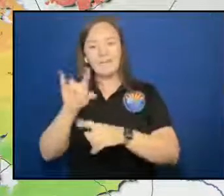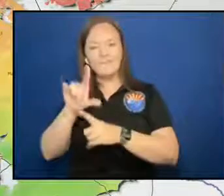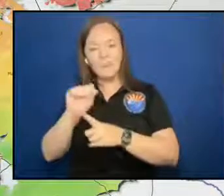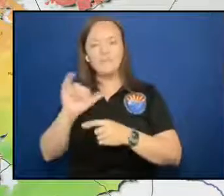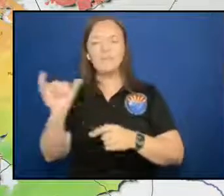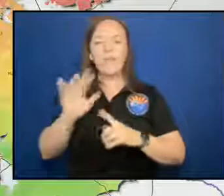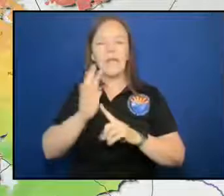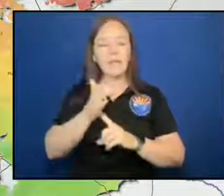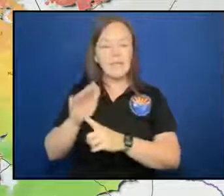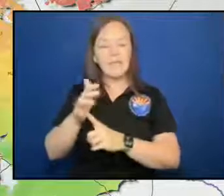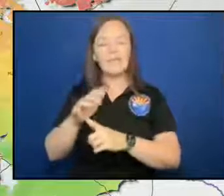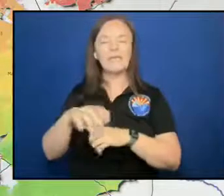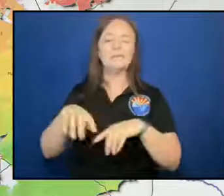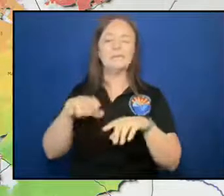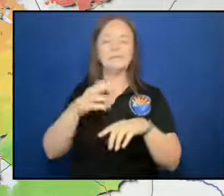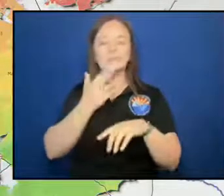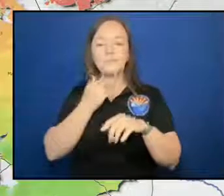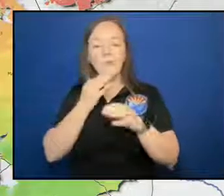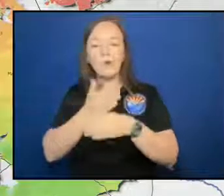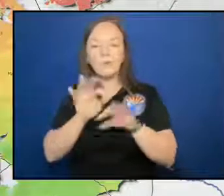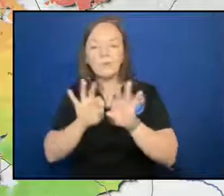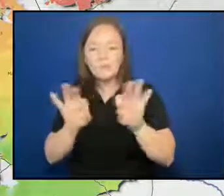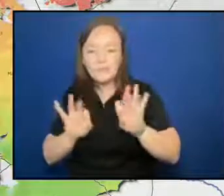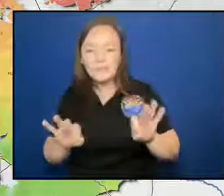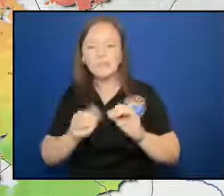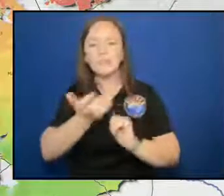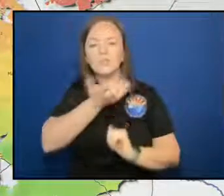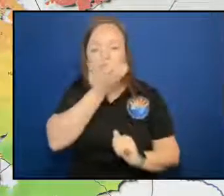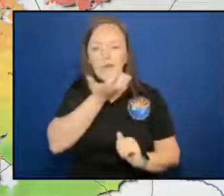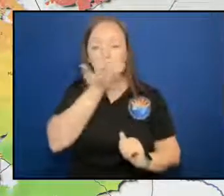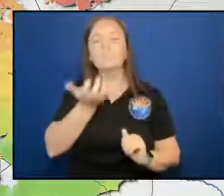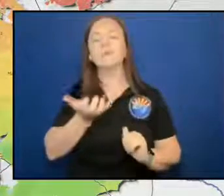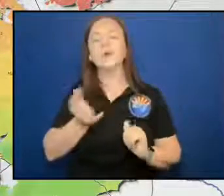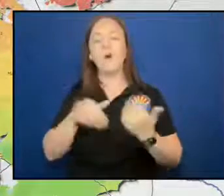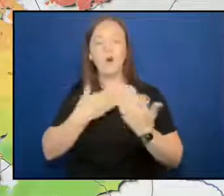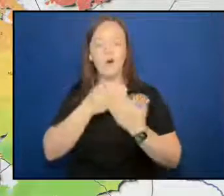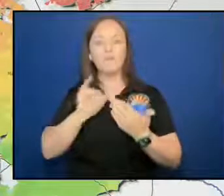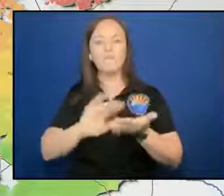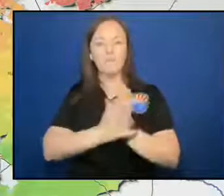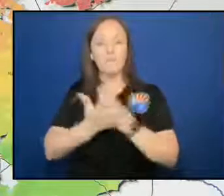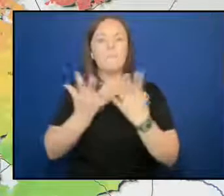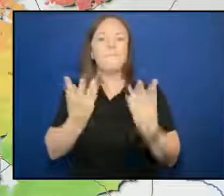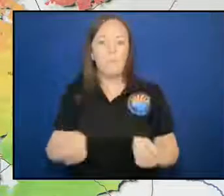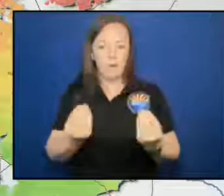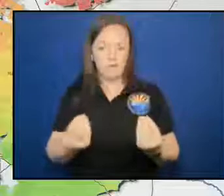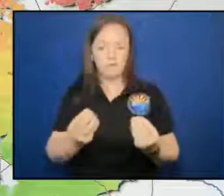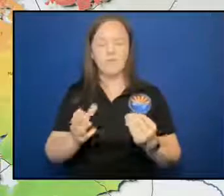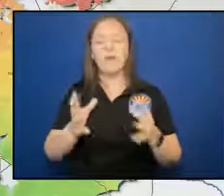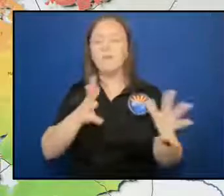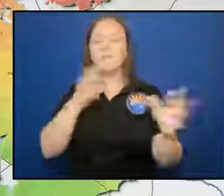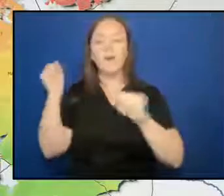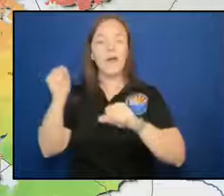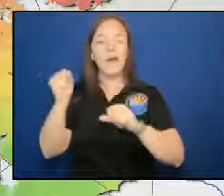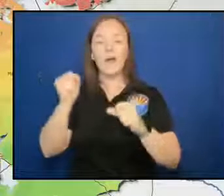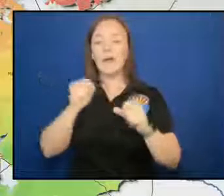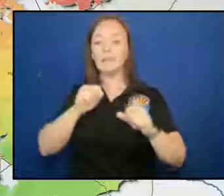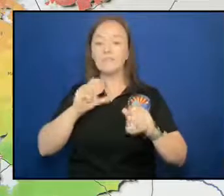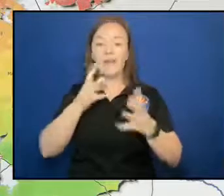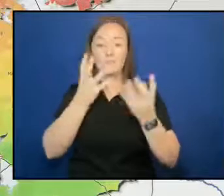SO IT IS POSSIBLE THAT SOME OF THESE STORMS CAN PRODUCE MORE THAN THAT.